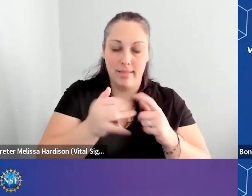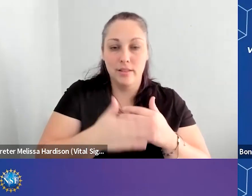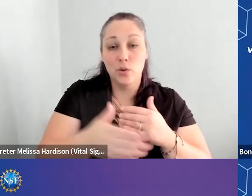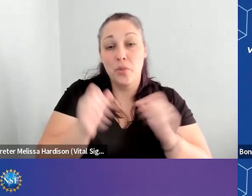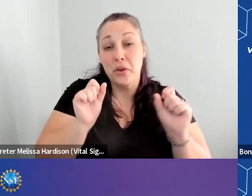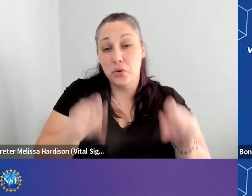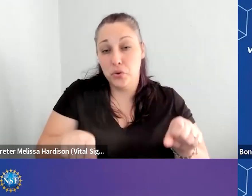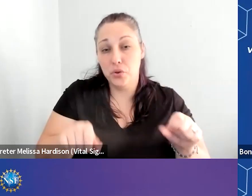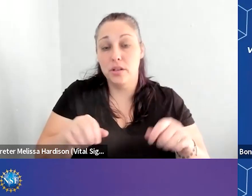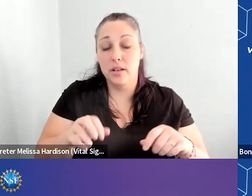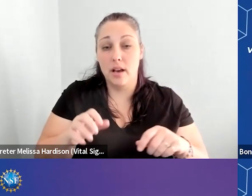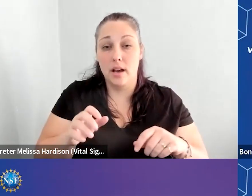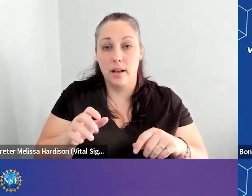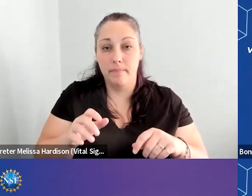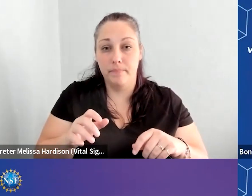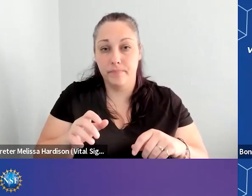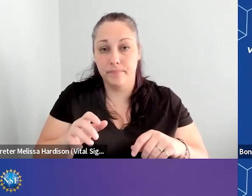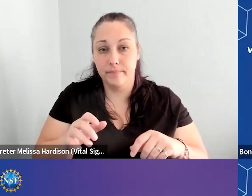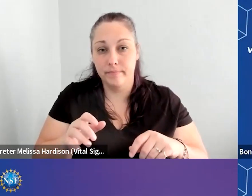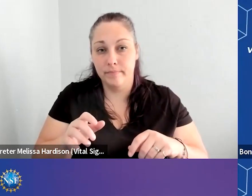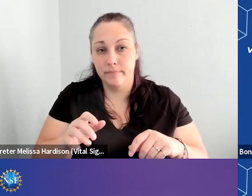And so obviously work from reverse on your end.